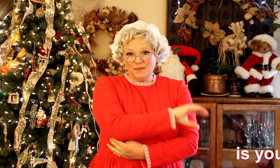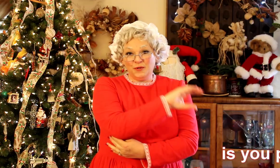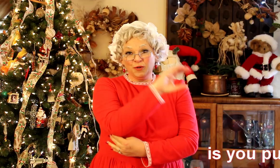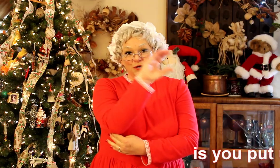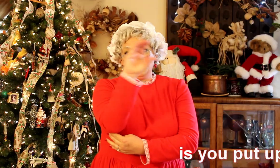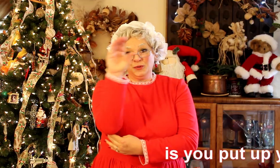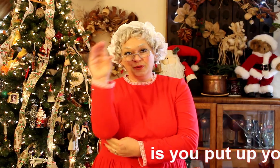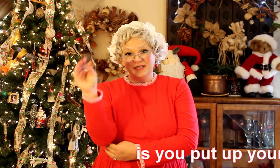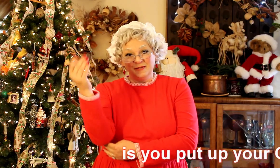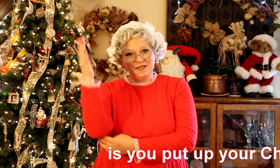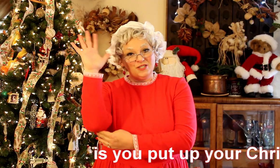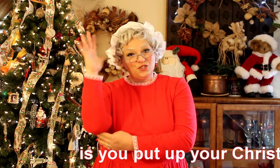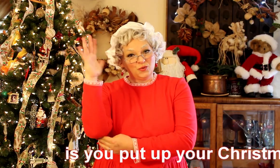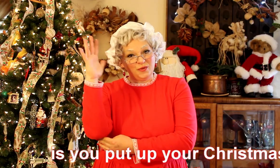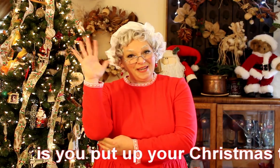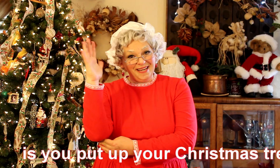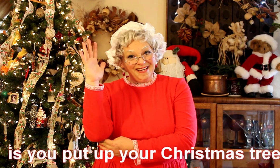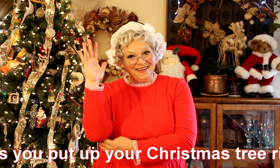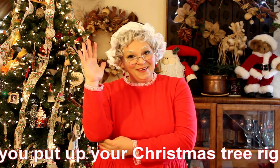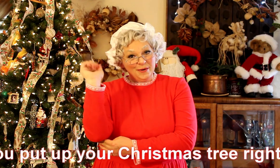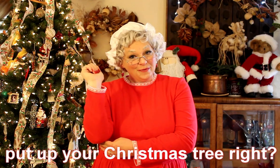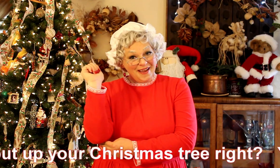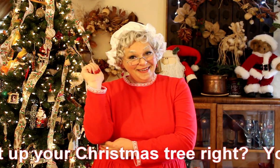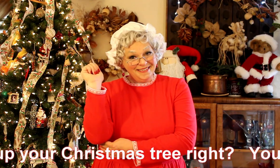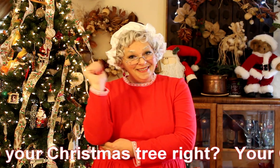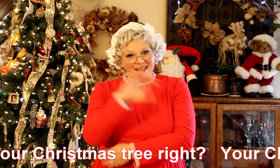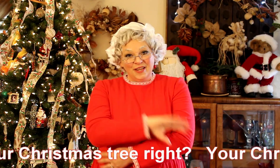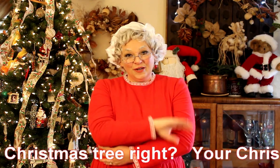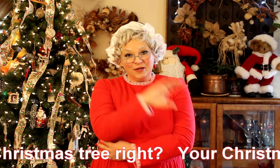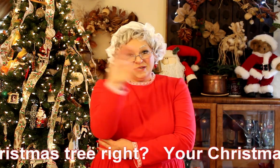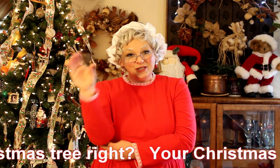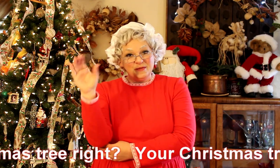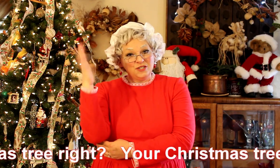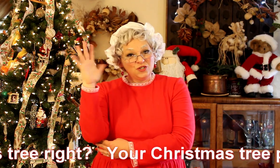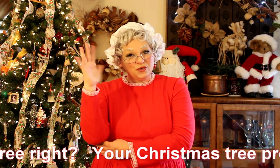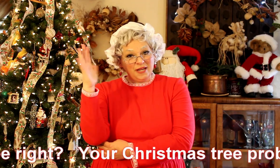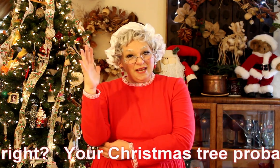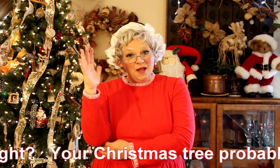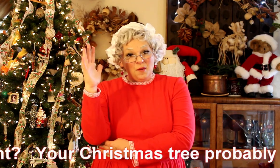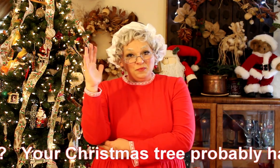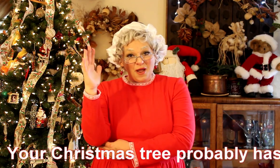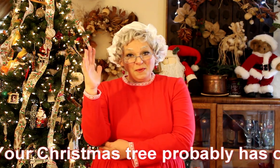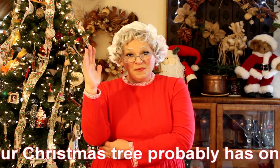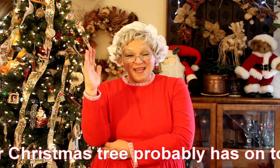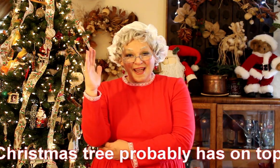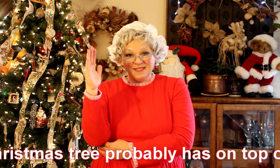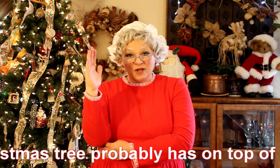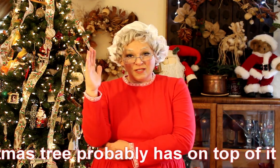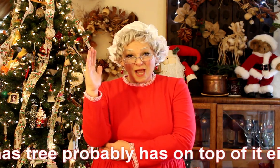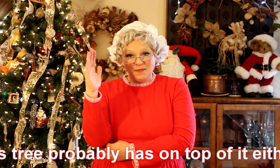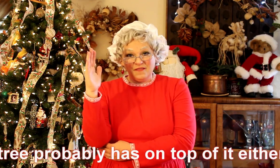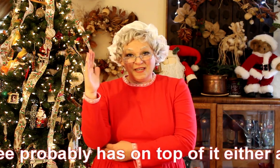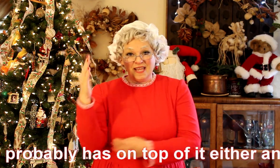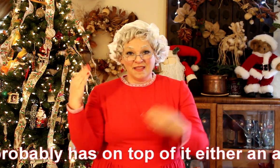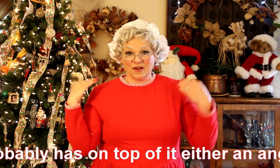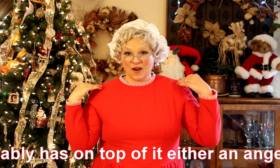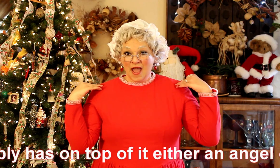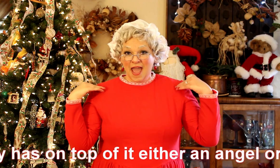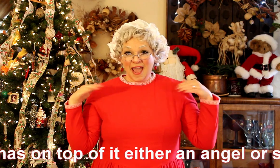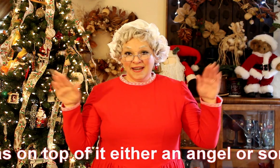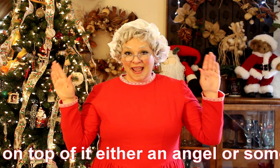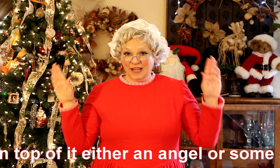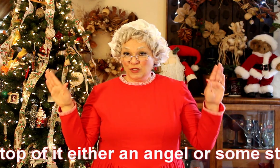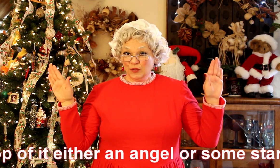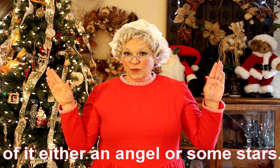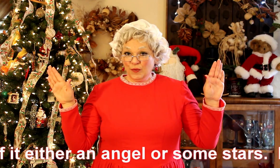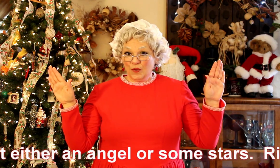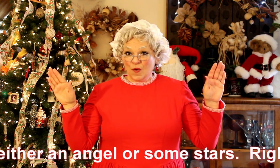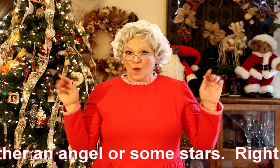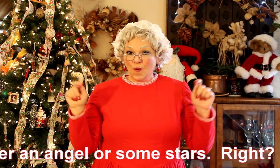your Christmas tree, right? Your Christmas tree probably has on top of it either an angel